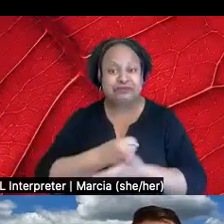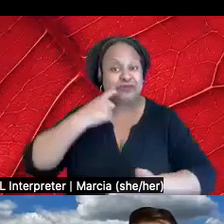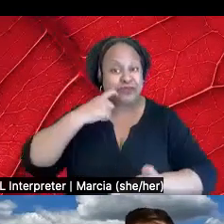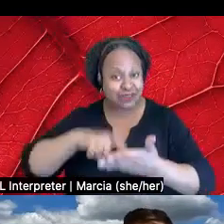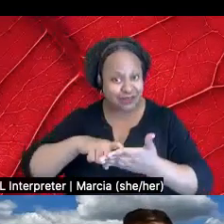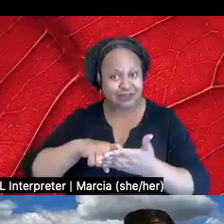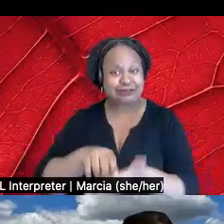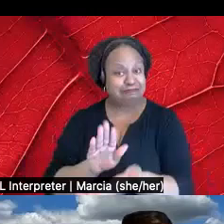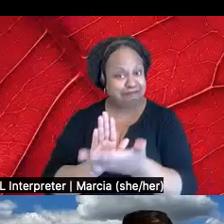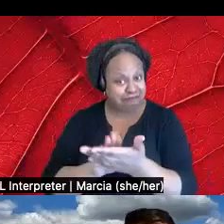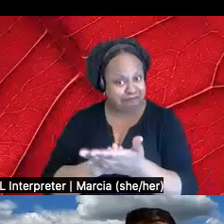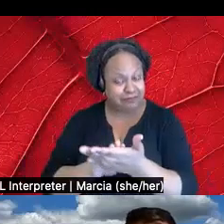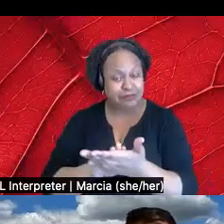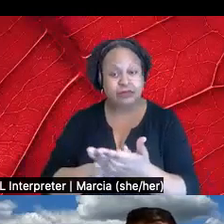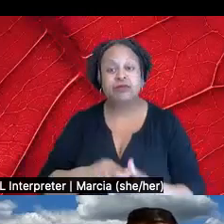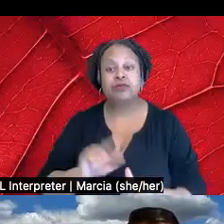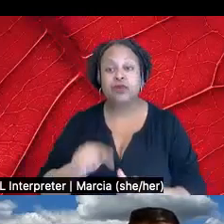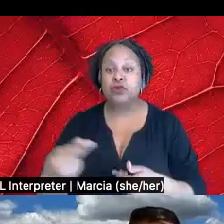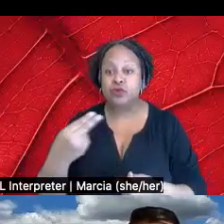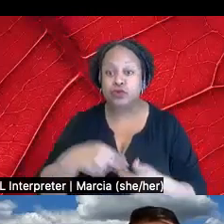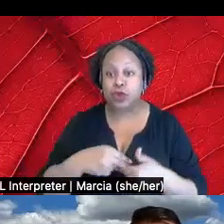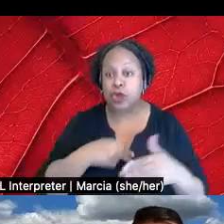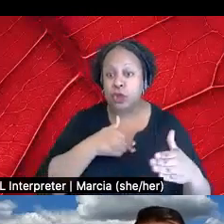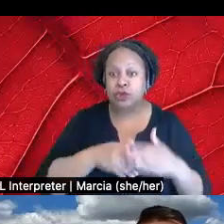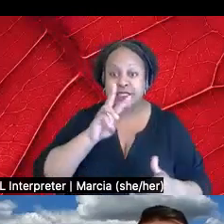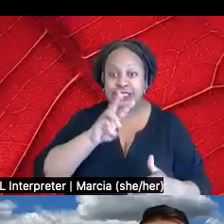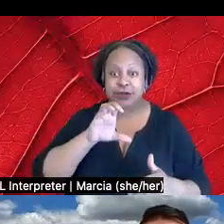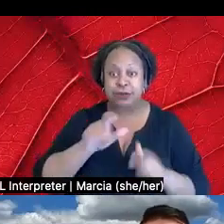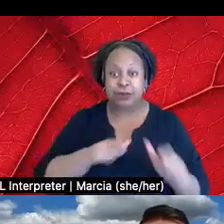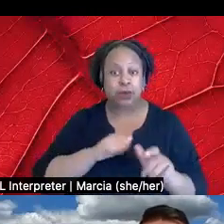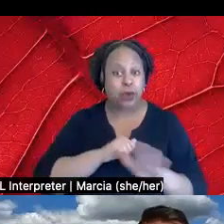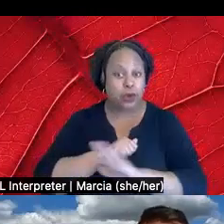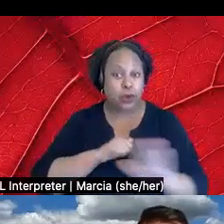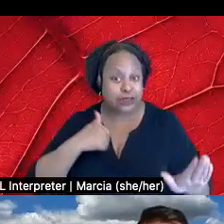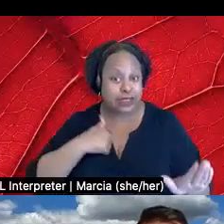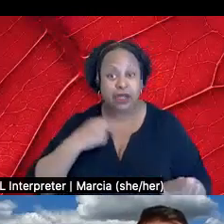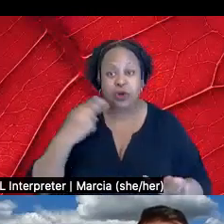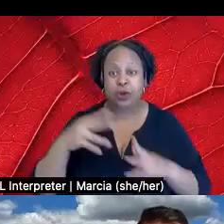You've joined close to 600 people from across Canada, North America and the Caribbean with